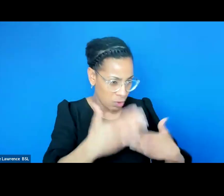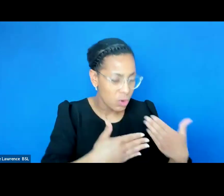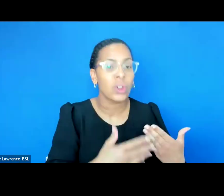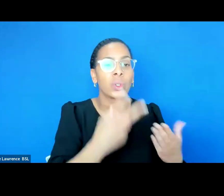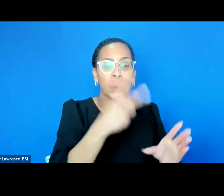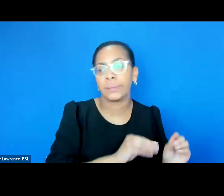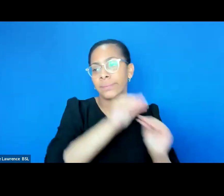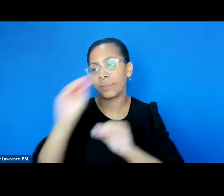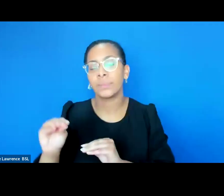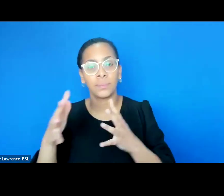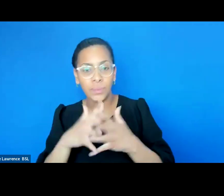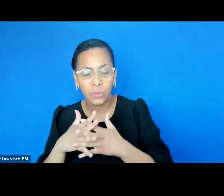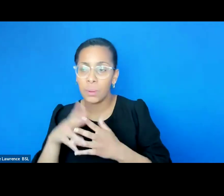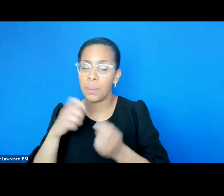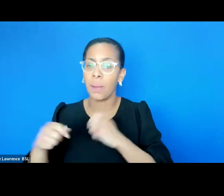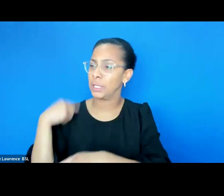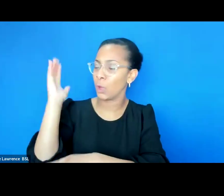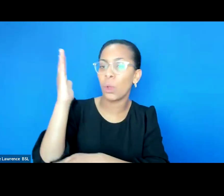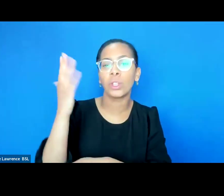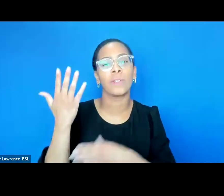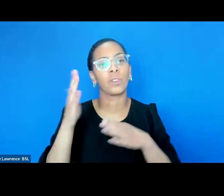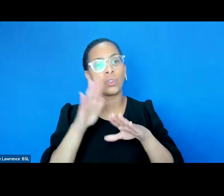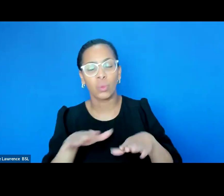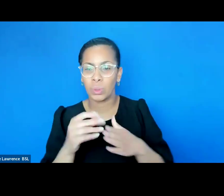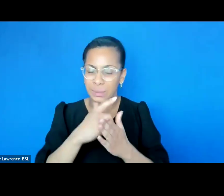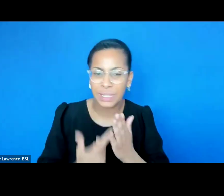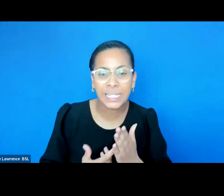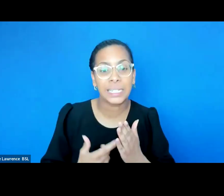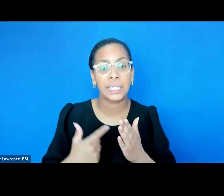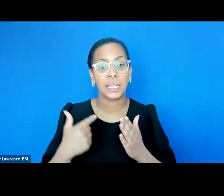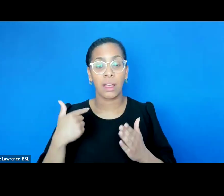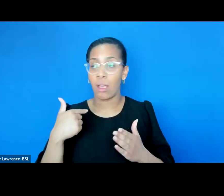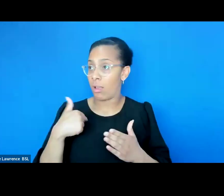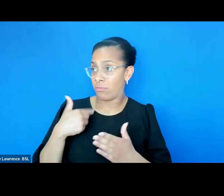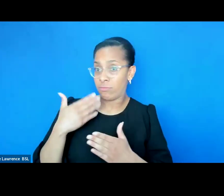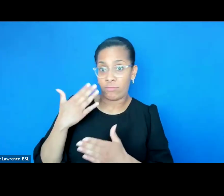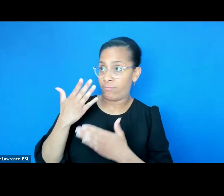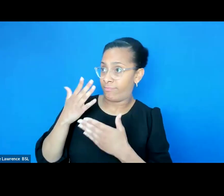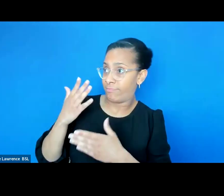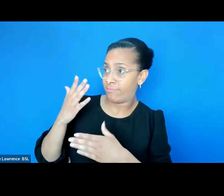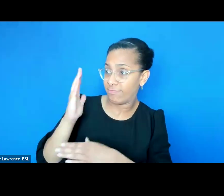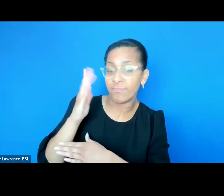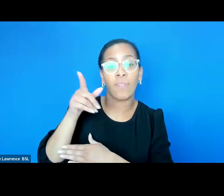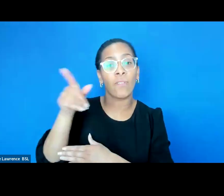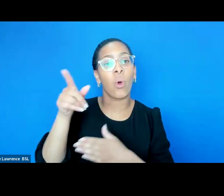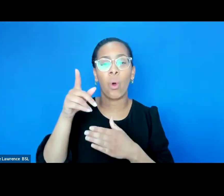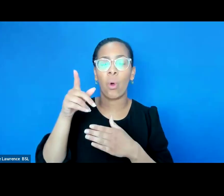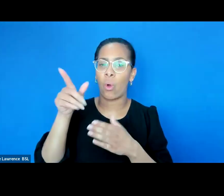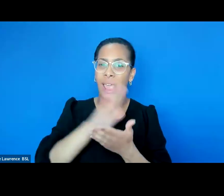with Disabilities. I made a movie that's executive produced by Hillary Clinton and Chelsea Clinton. You can watch it on, for free on YouTube.